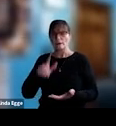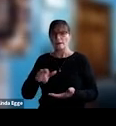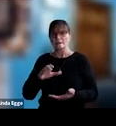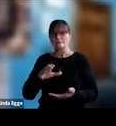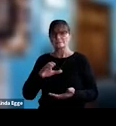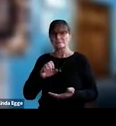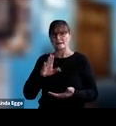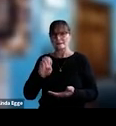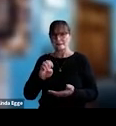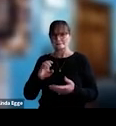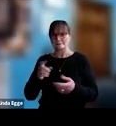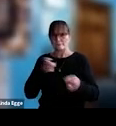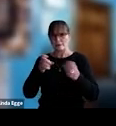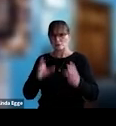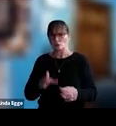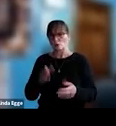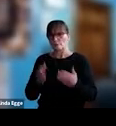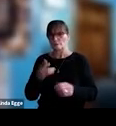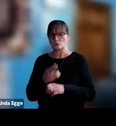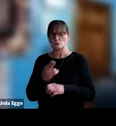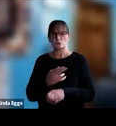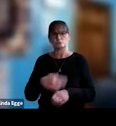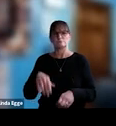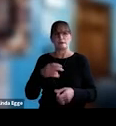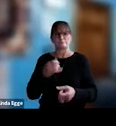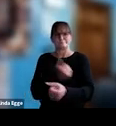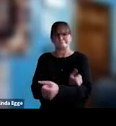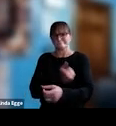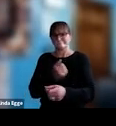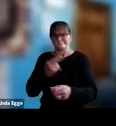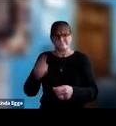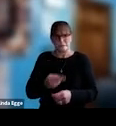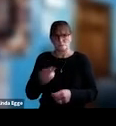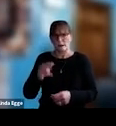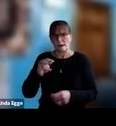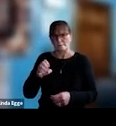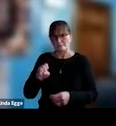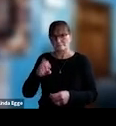might use the substance use history section of the MSR to just outline the history